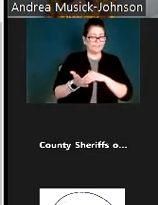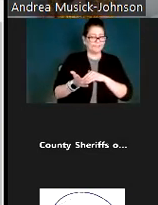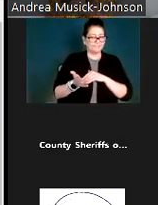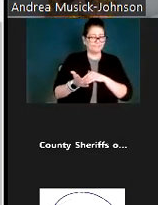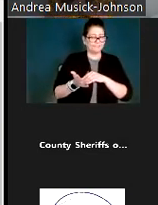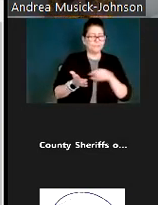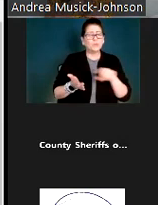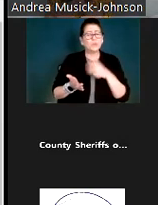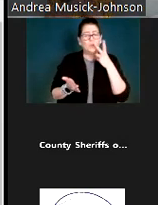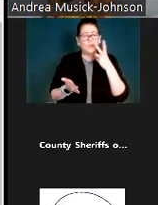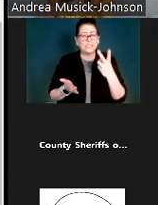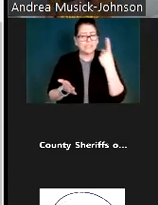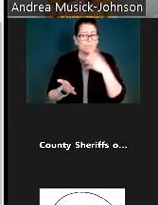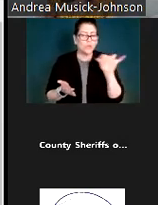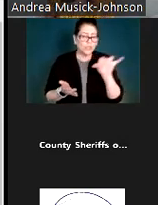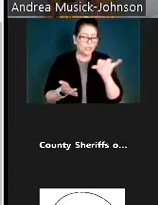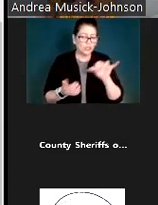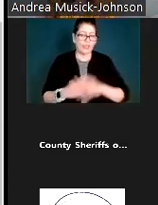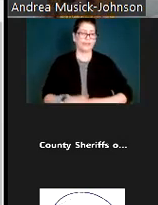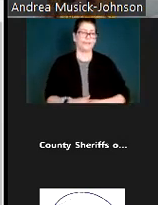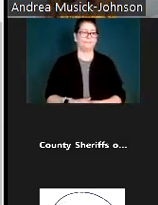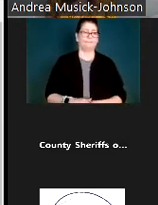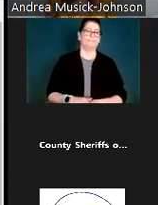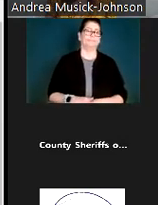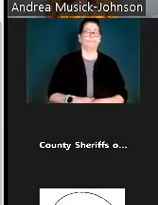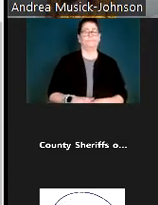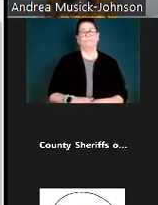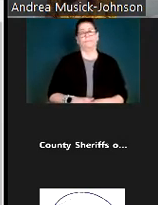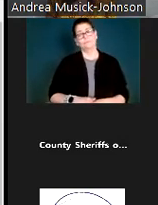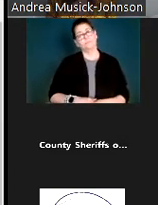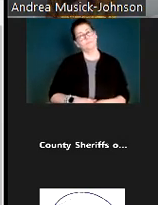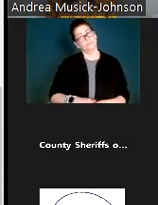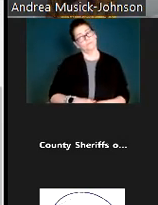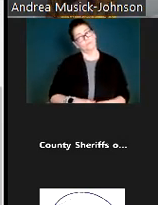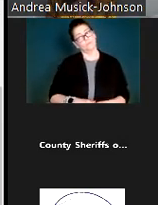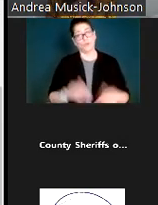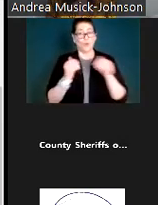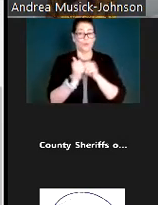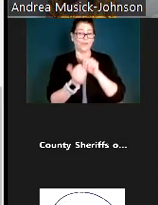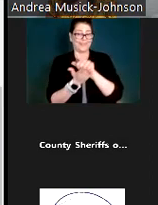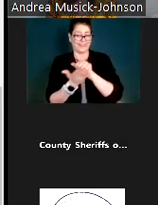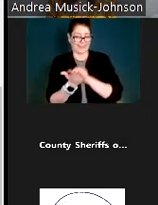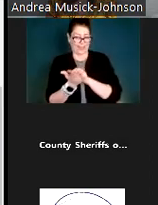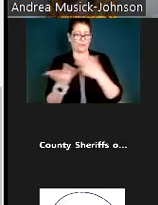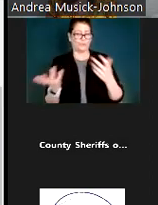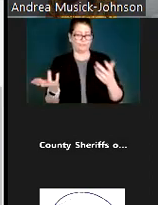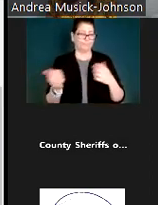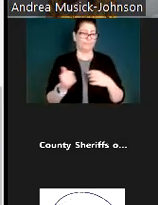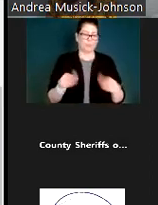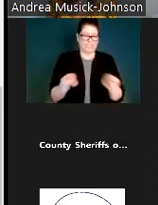like for Mr. Michael Wilson's record details. So I'll go back in here, I'll search for him.